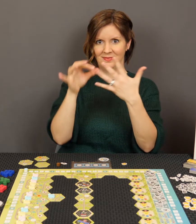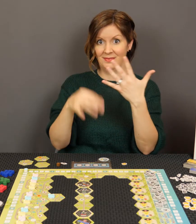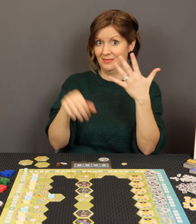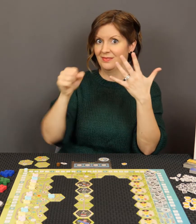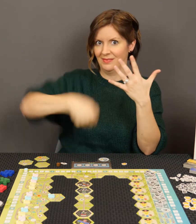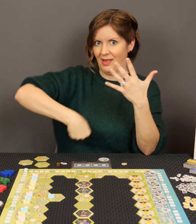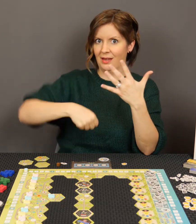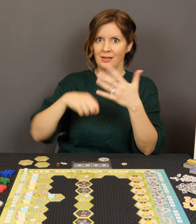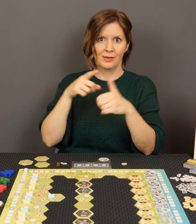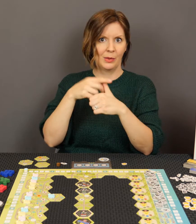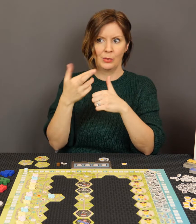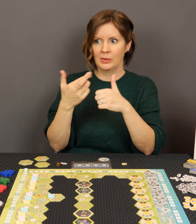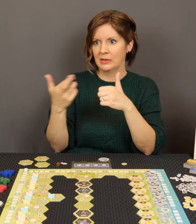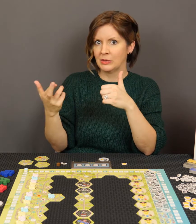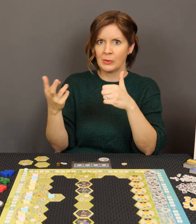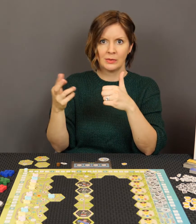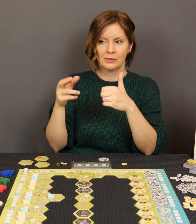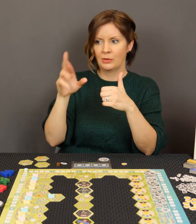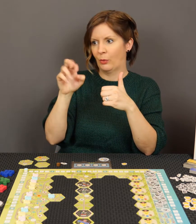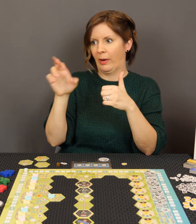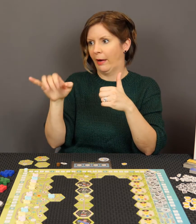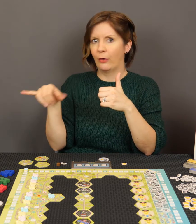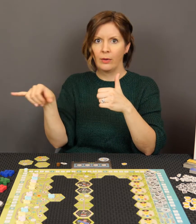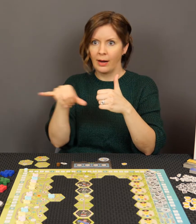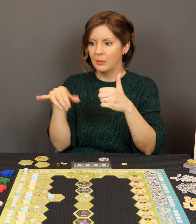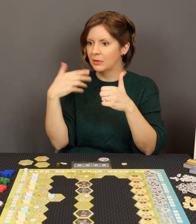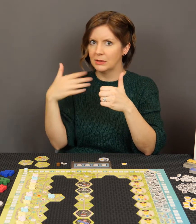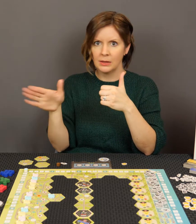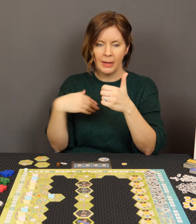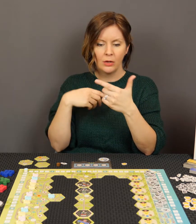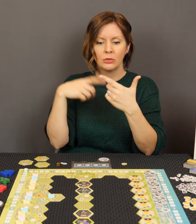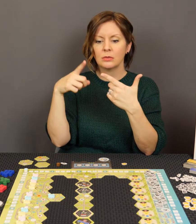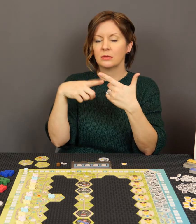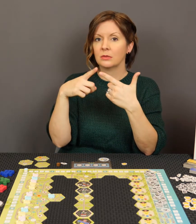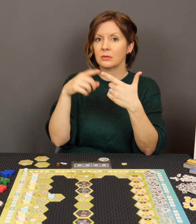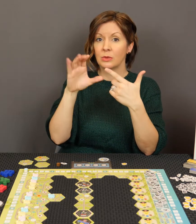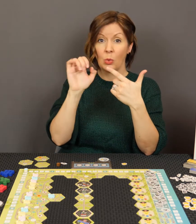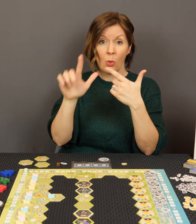So I would get to, in this case, pick any kind of resource (rare or common), I would